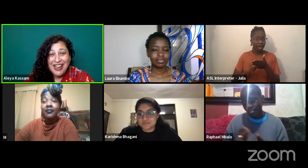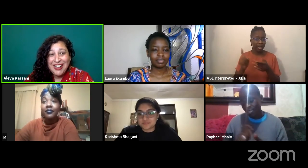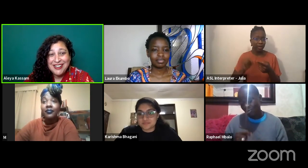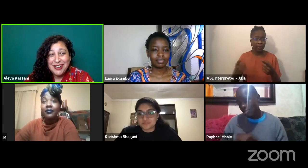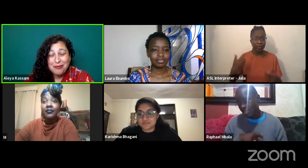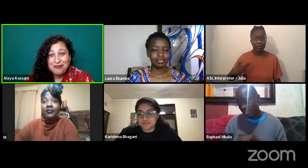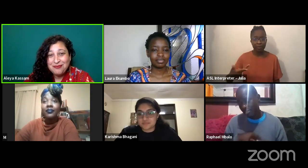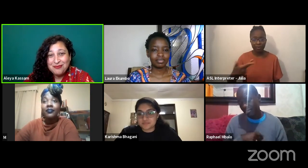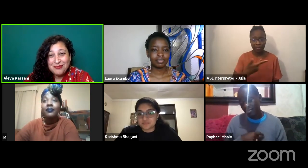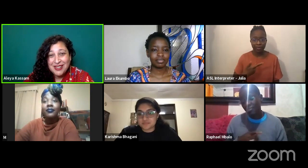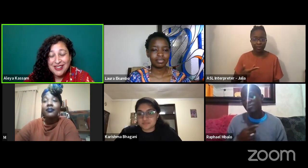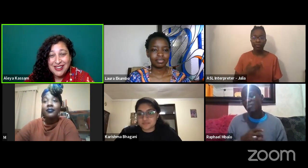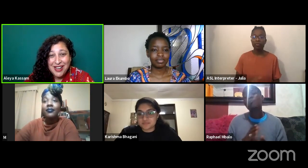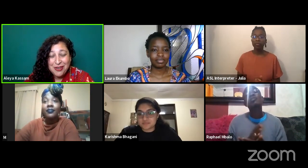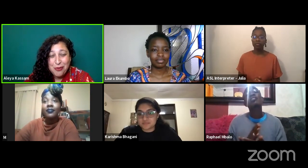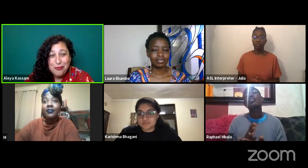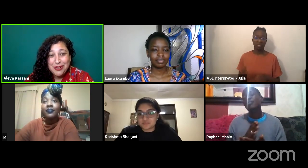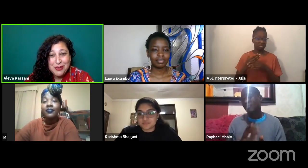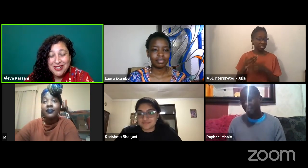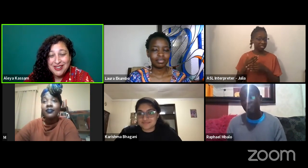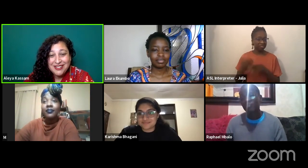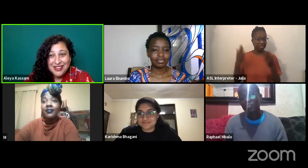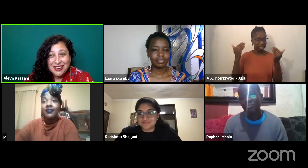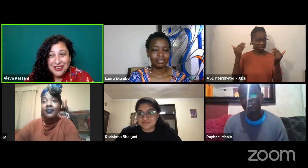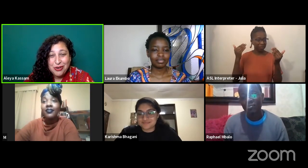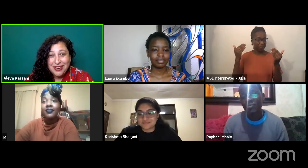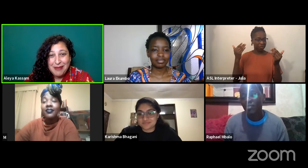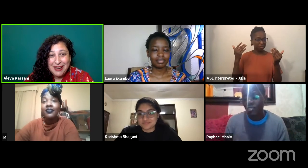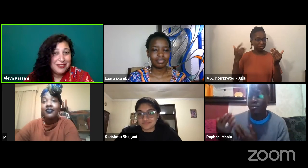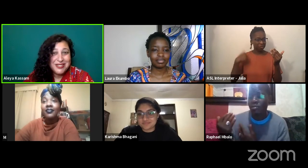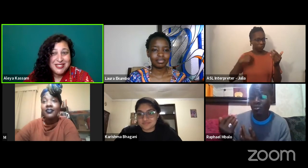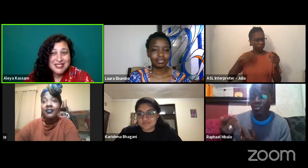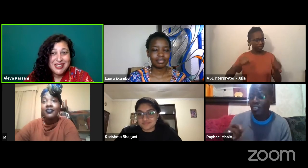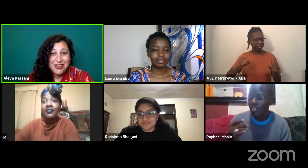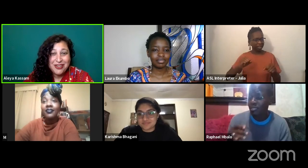and yeah hopefully we can create magnificence together